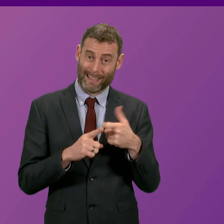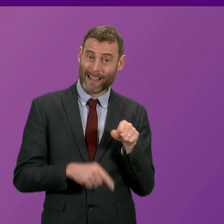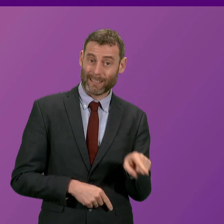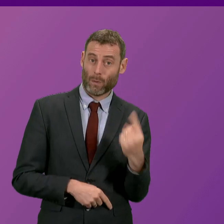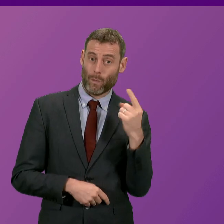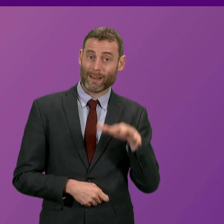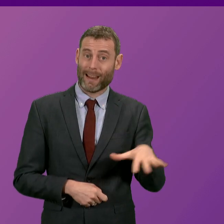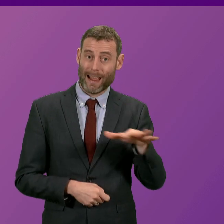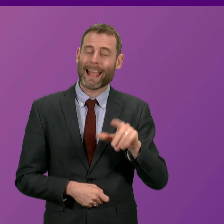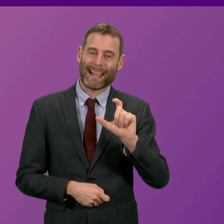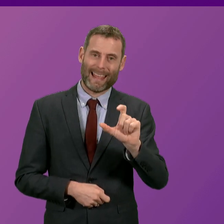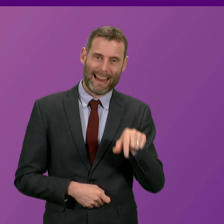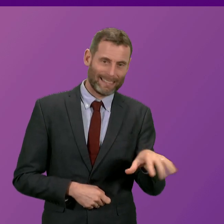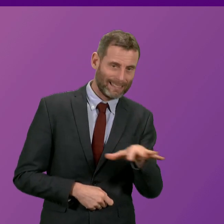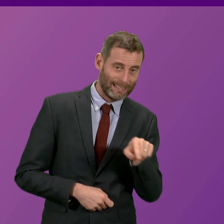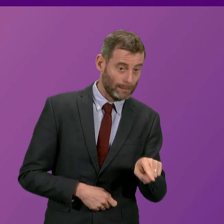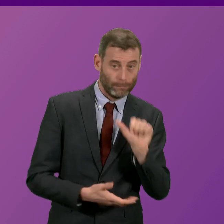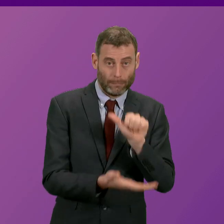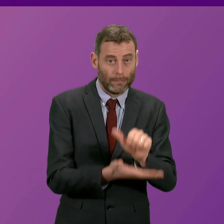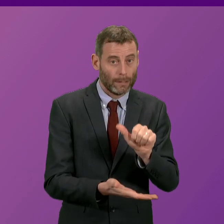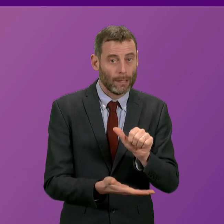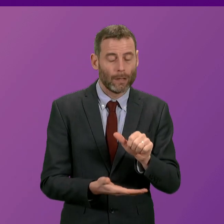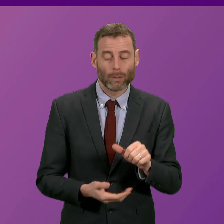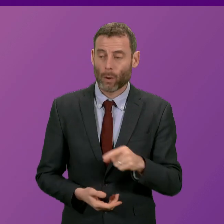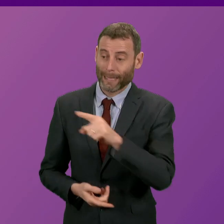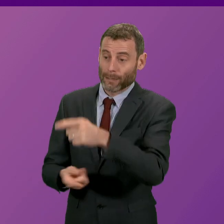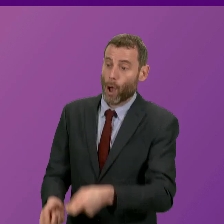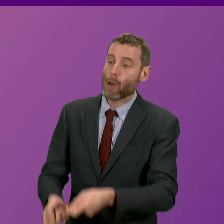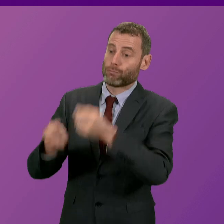a way of reassuring the individuals on whose behalf Mr Cole-Hamilton asked the question.